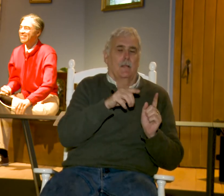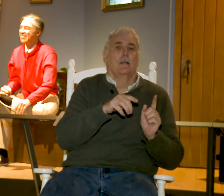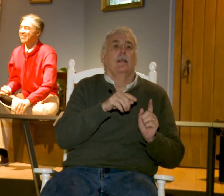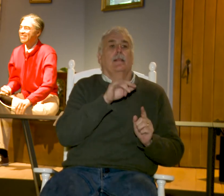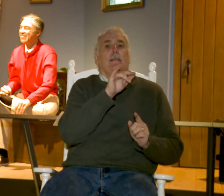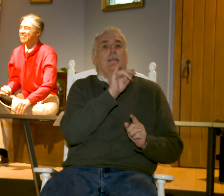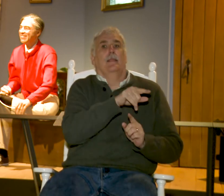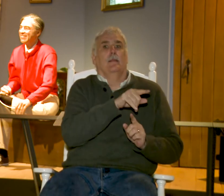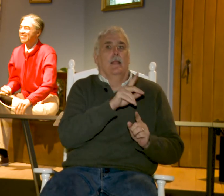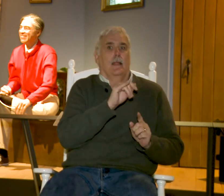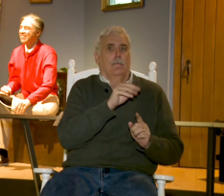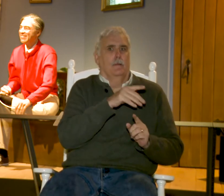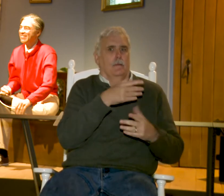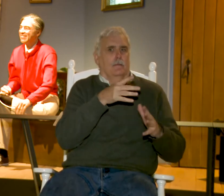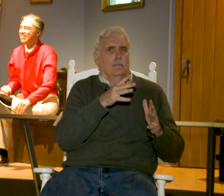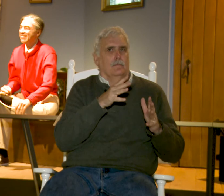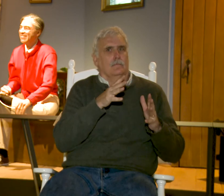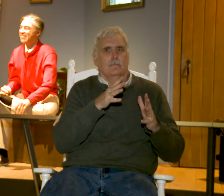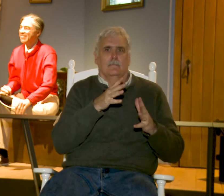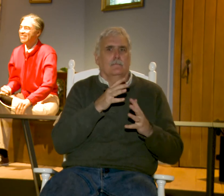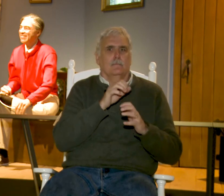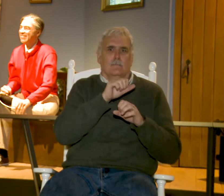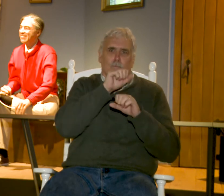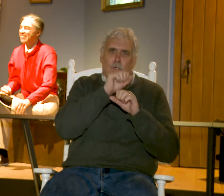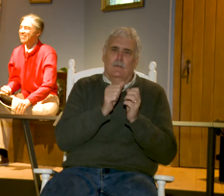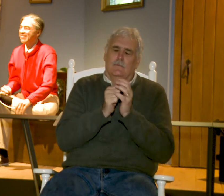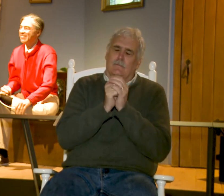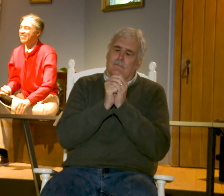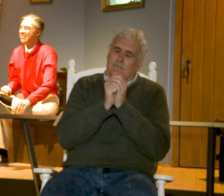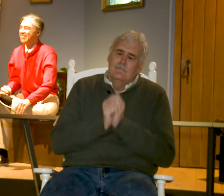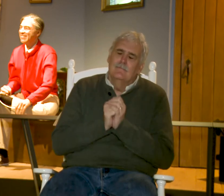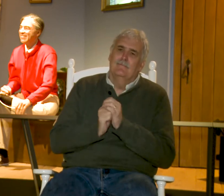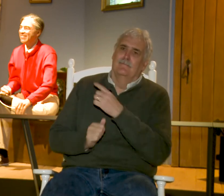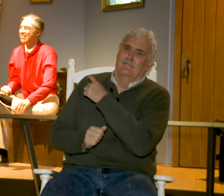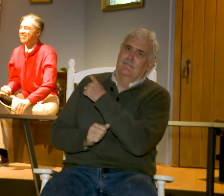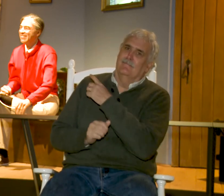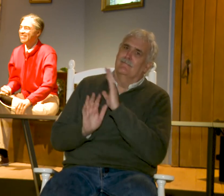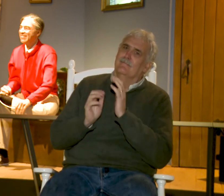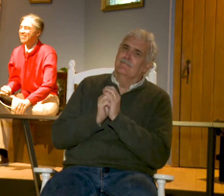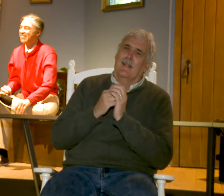Kim has worked nonstop. She adores Fred Rogers.